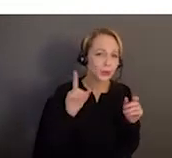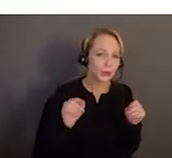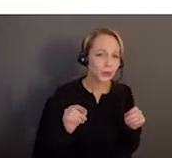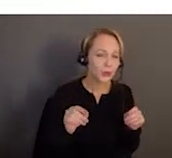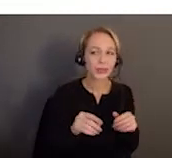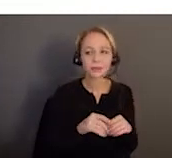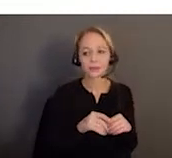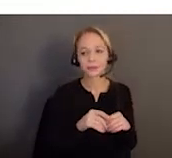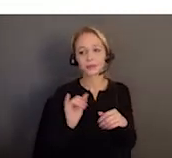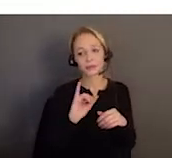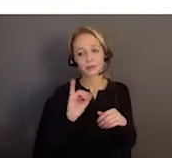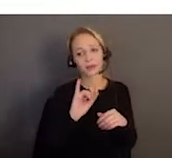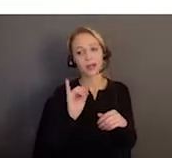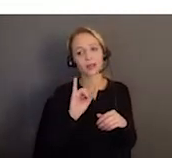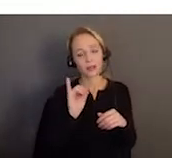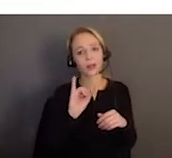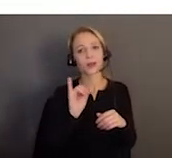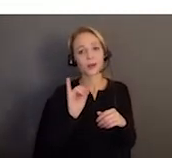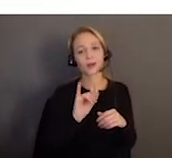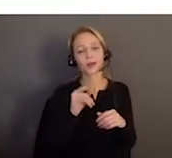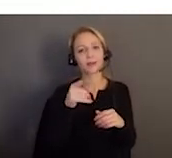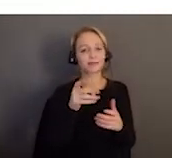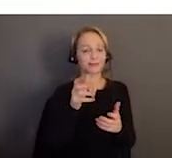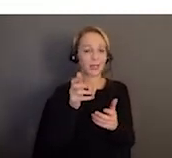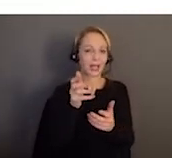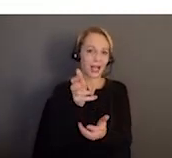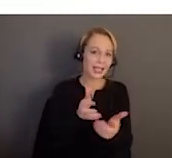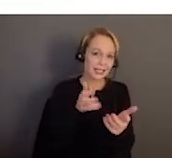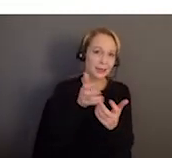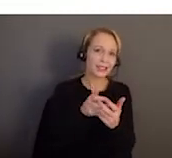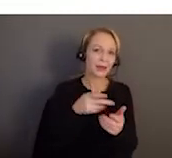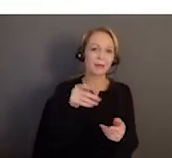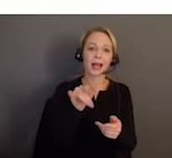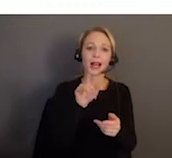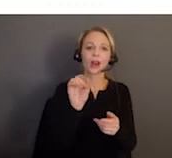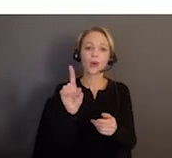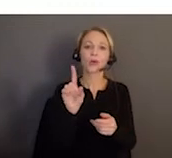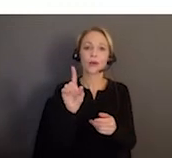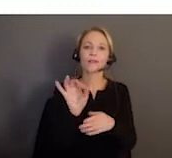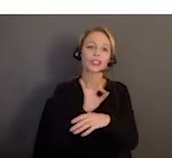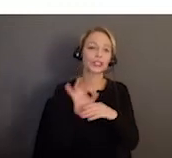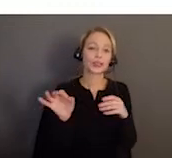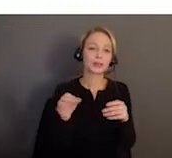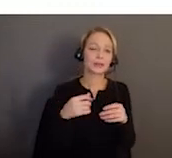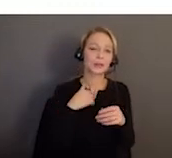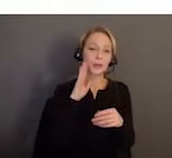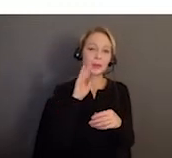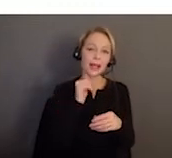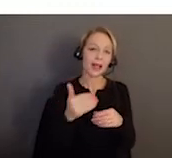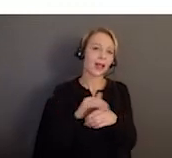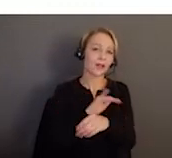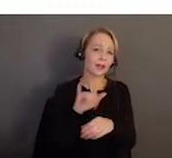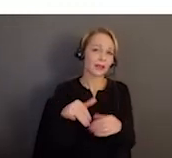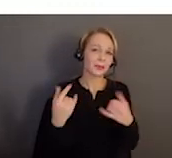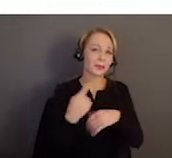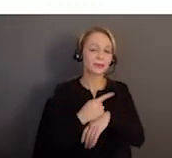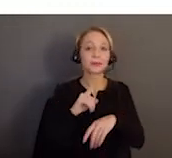BUT THERE IS ALSO CUSTOMIZING PAYLOAD FUNCTIONS THAT WE